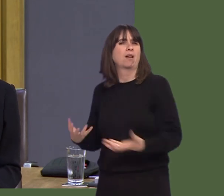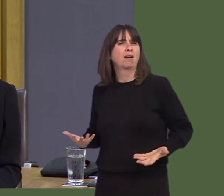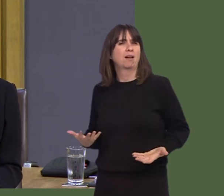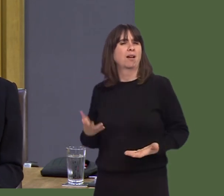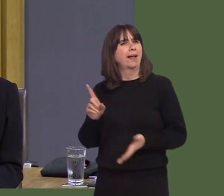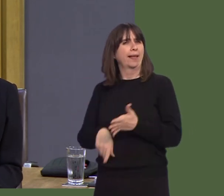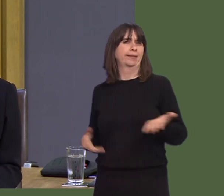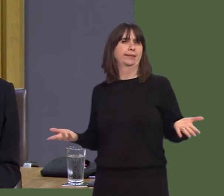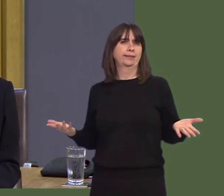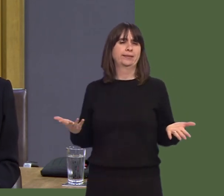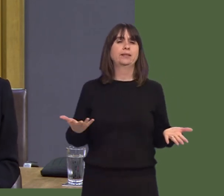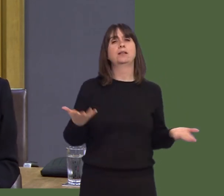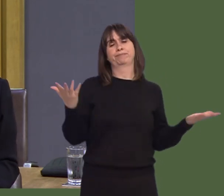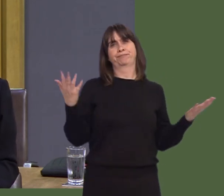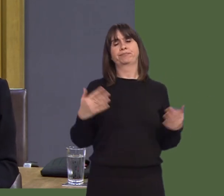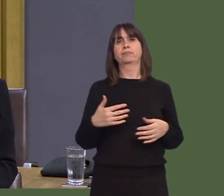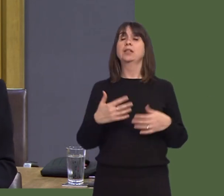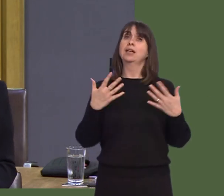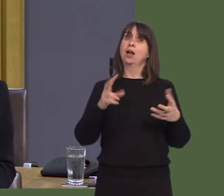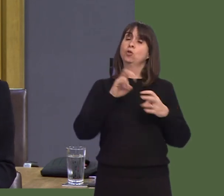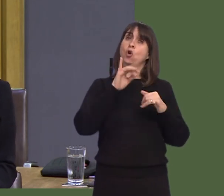Carwyn Jones AM: That is a wholly outrageous comment.